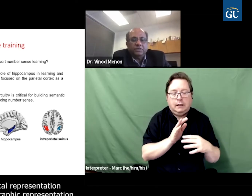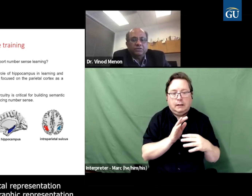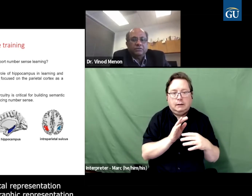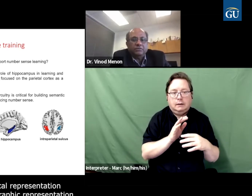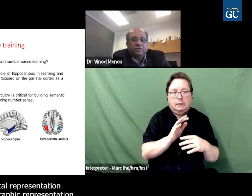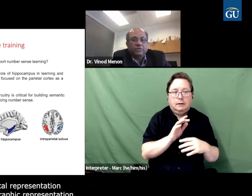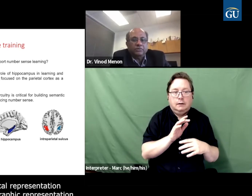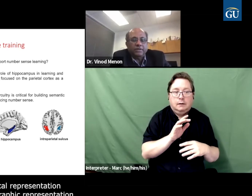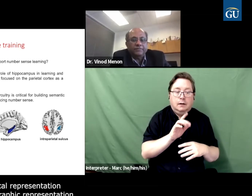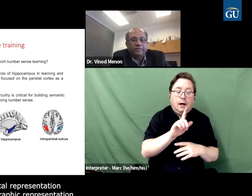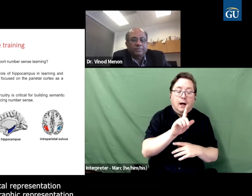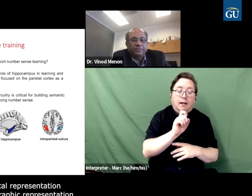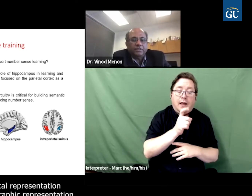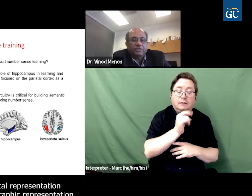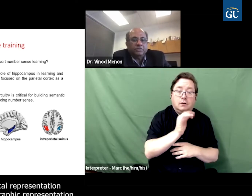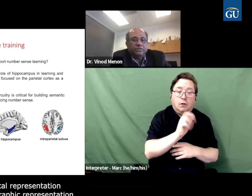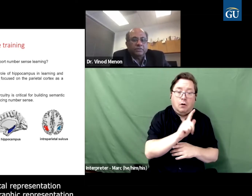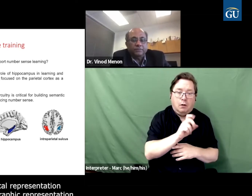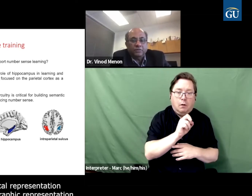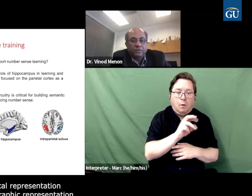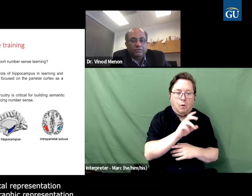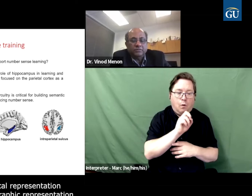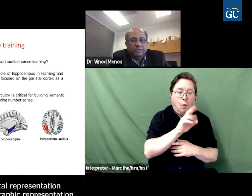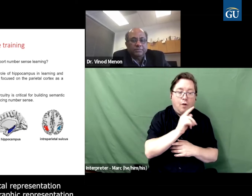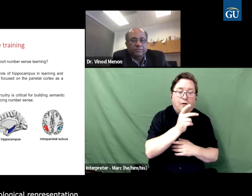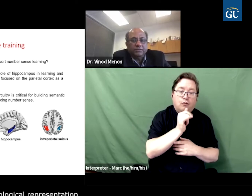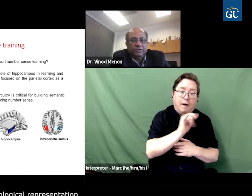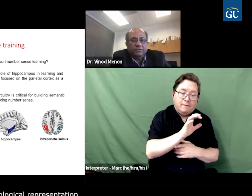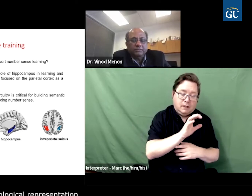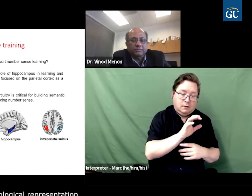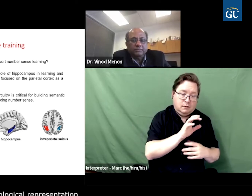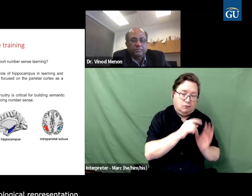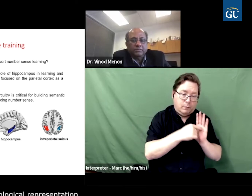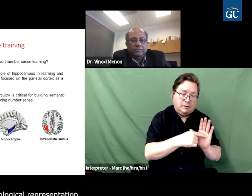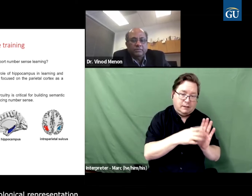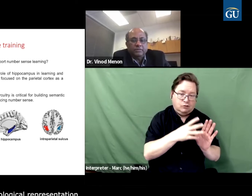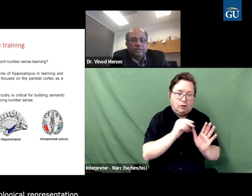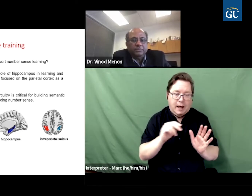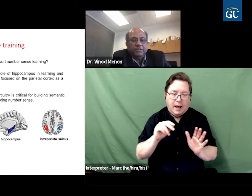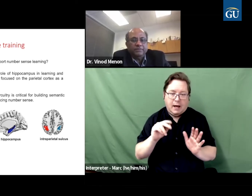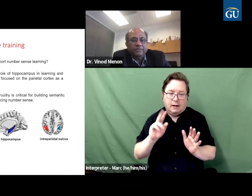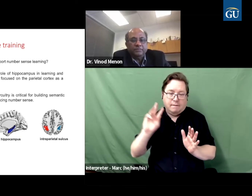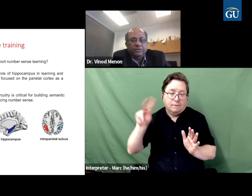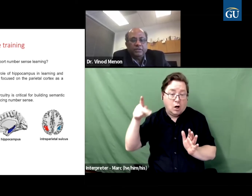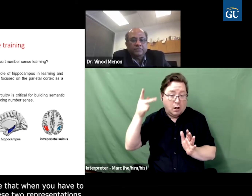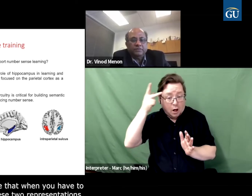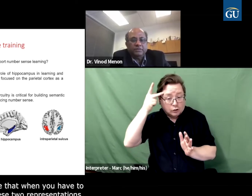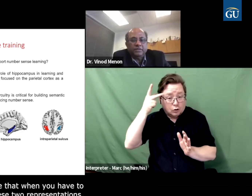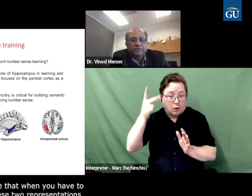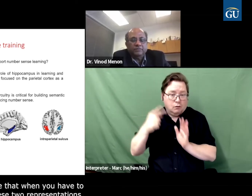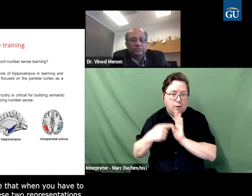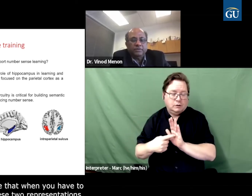lexical representation or orthographic representation and a phonological representation